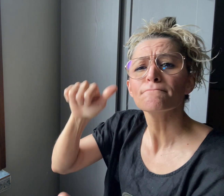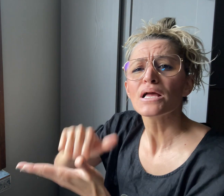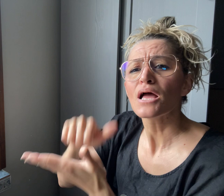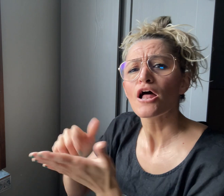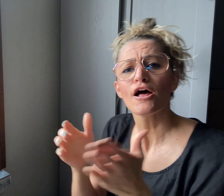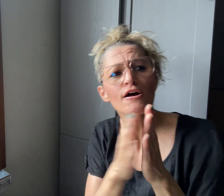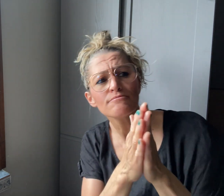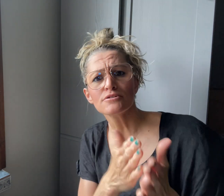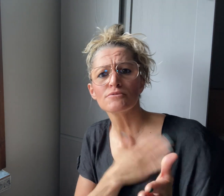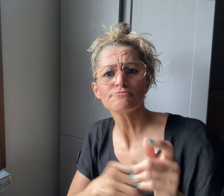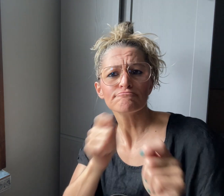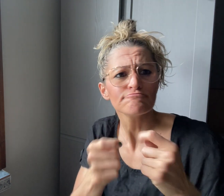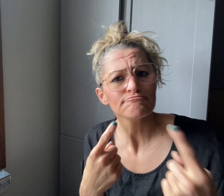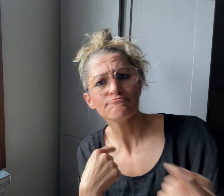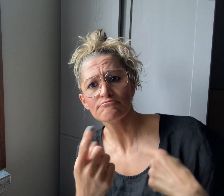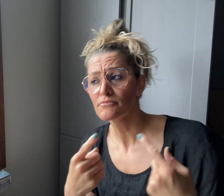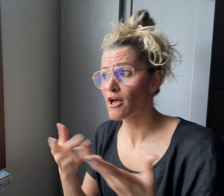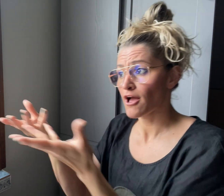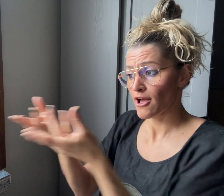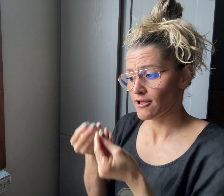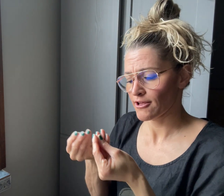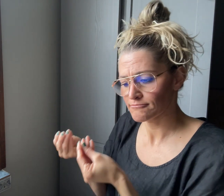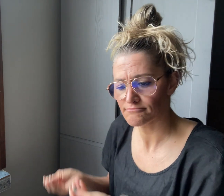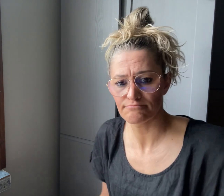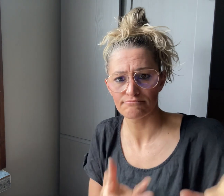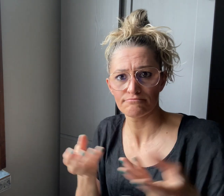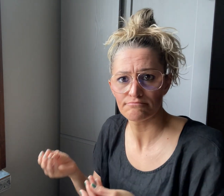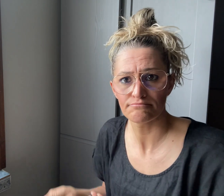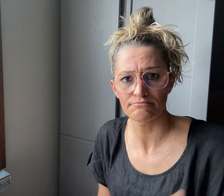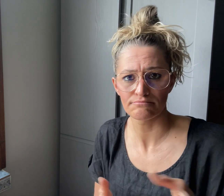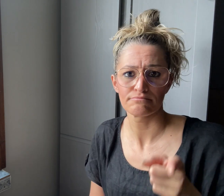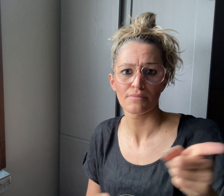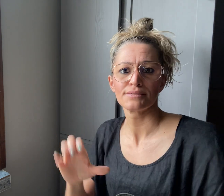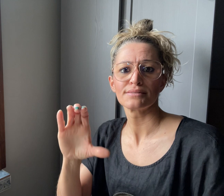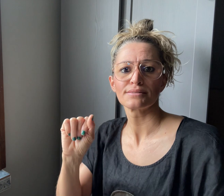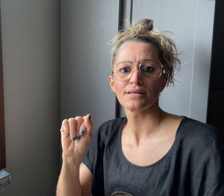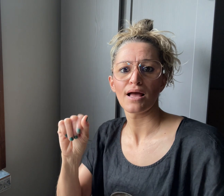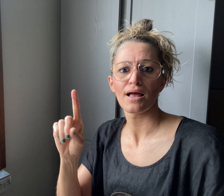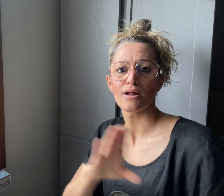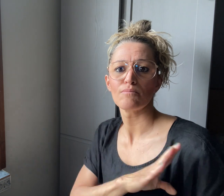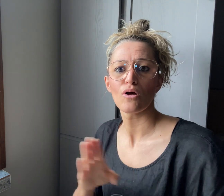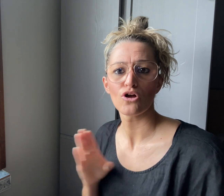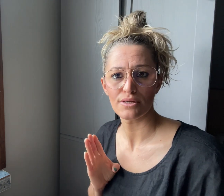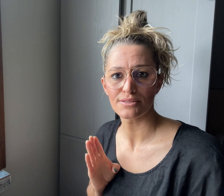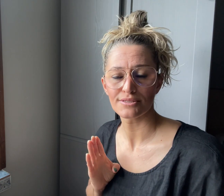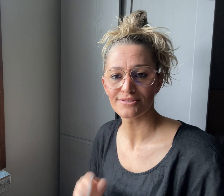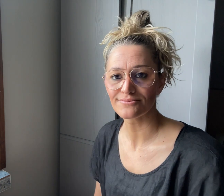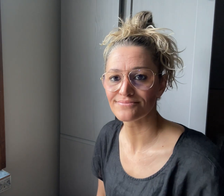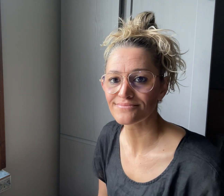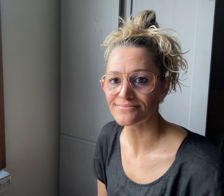"forwarding media requests to the Board”.